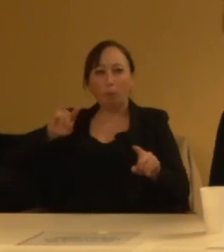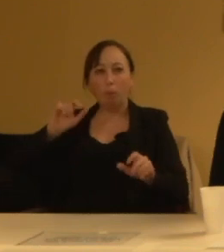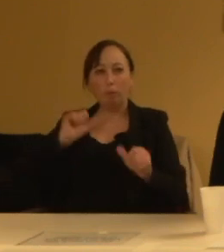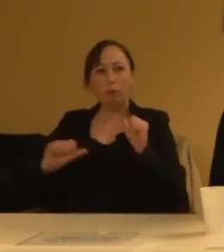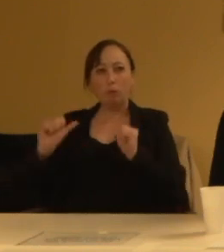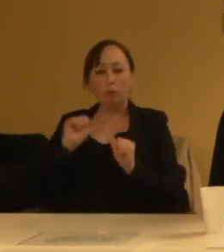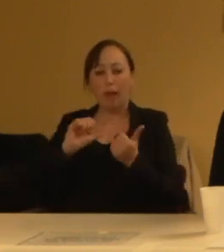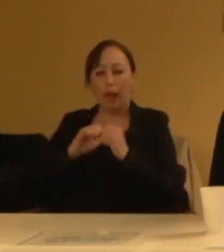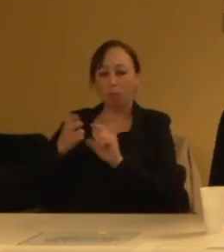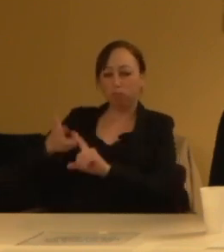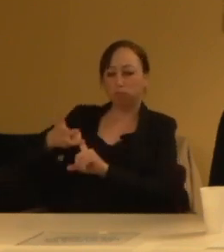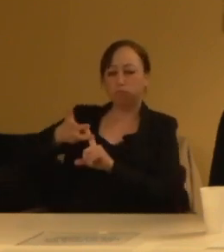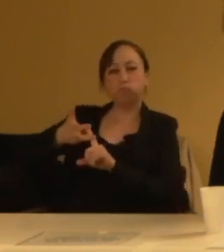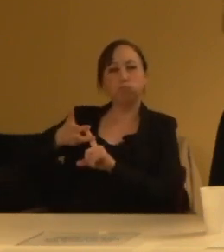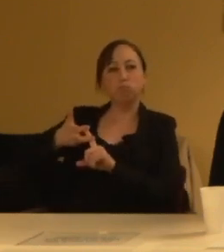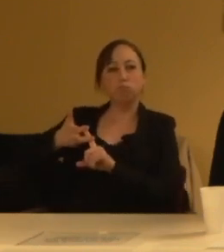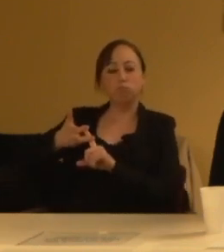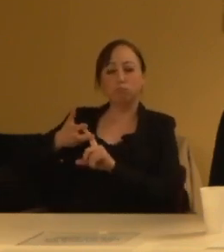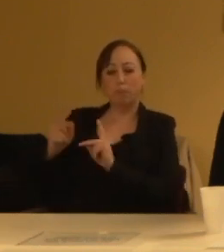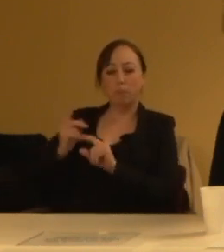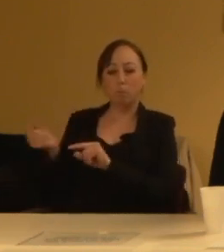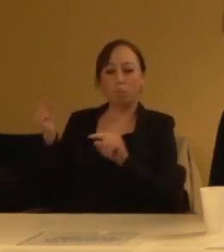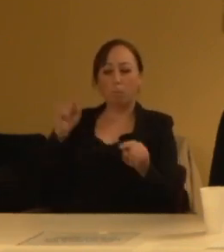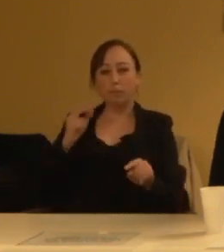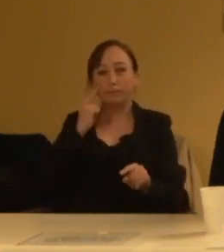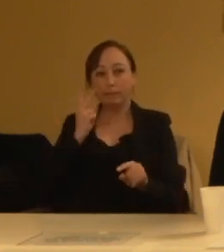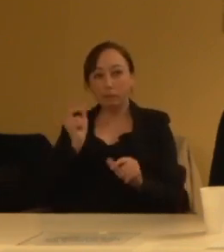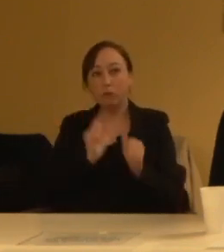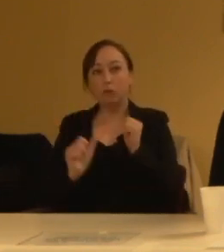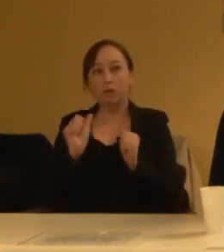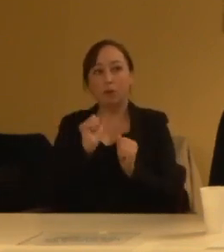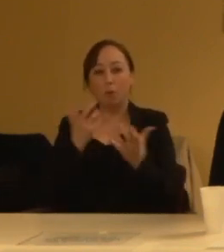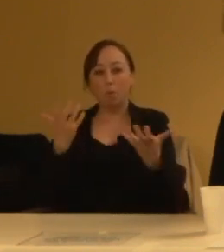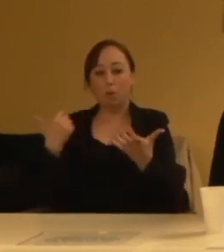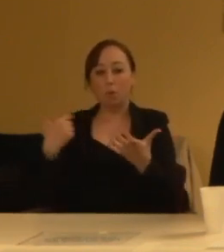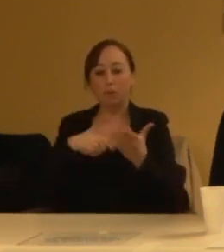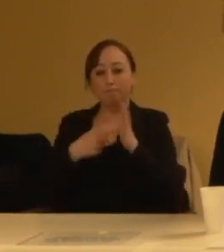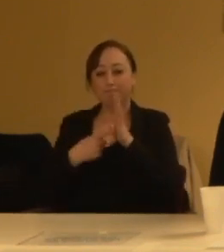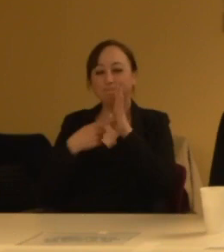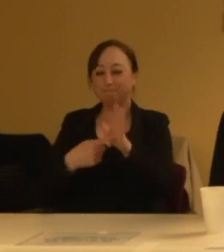What are we intentionally presenting to create more excitement about this?